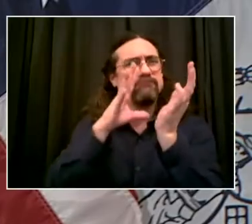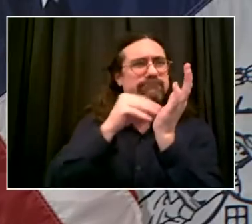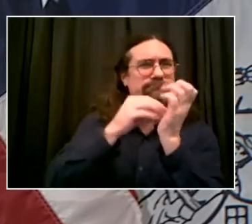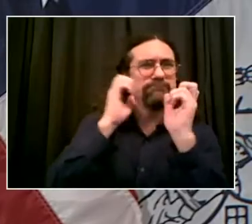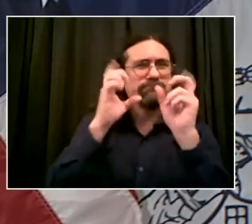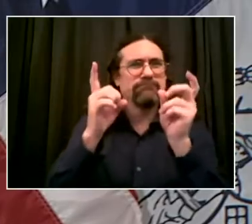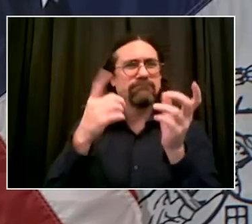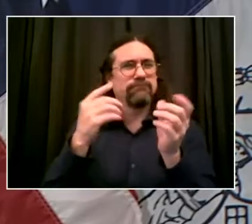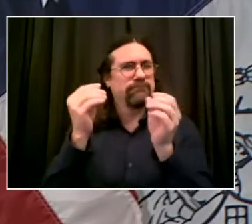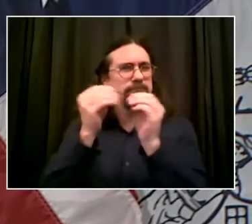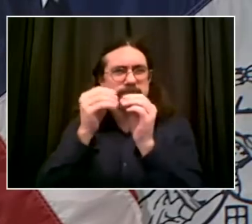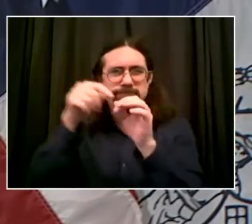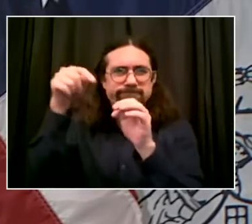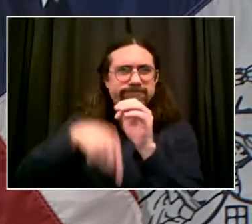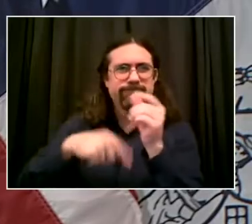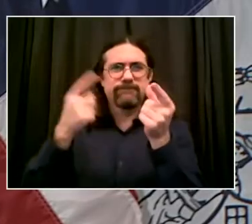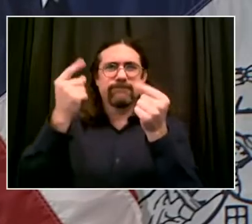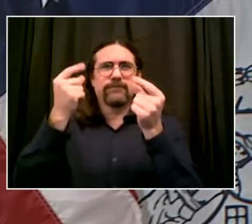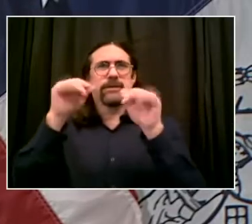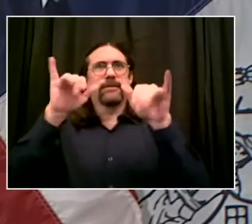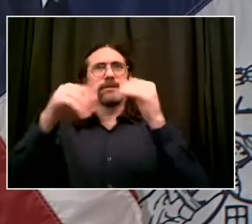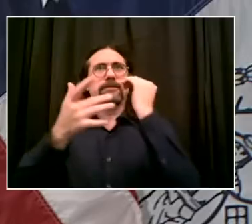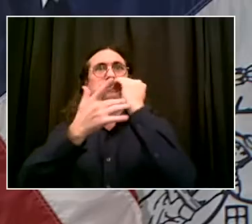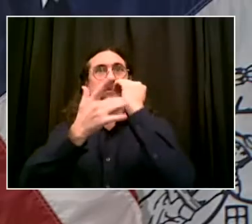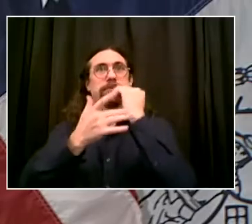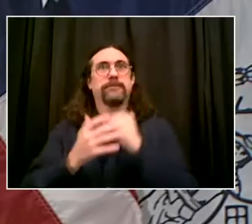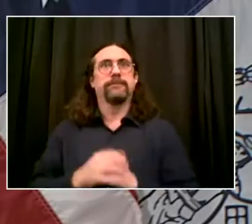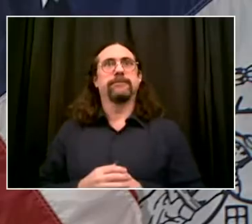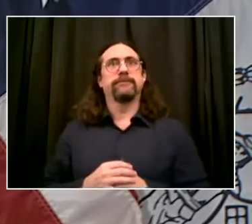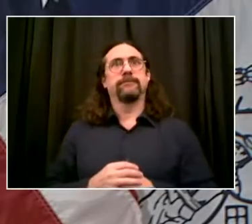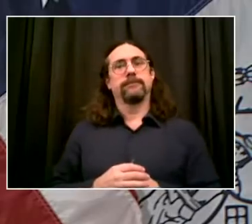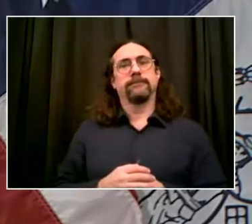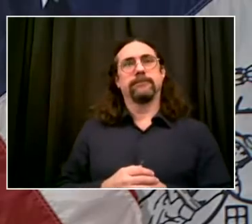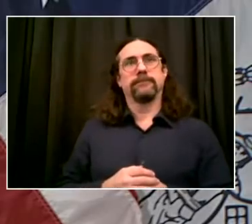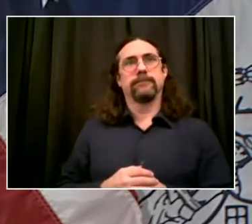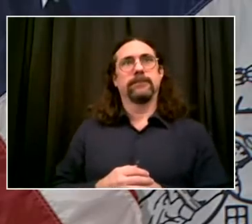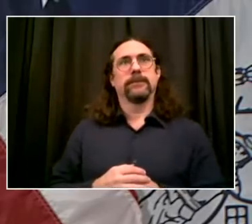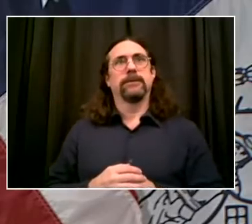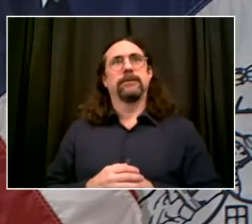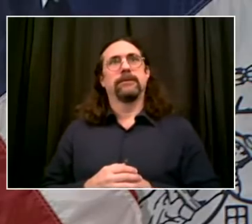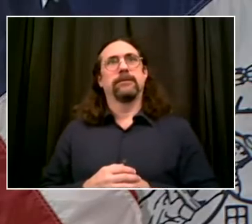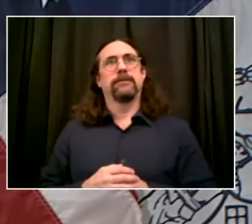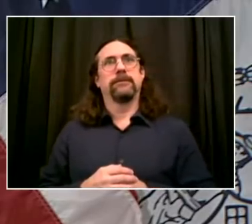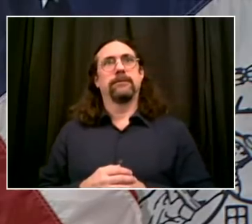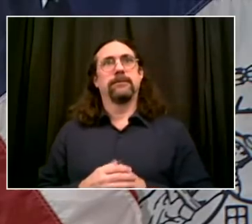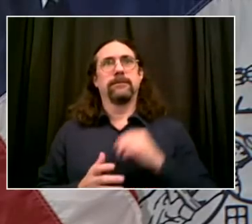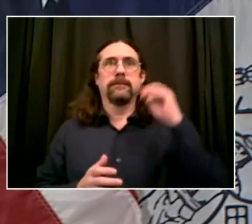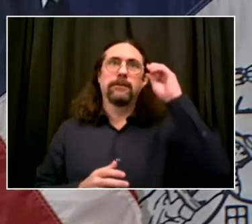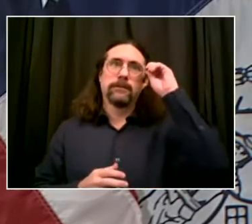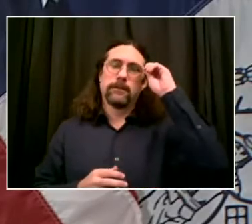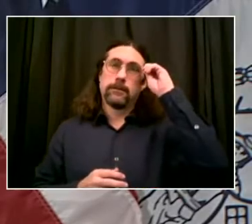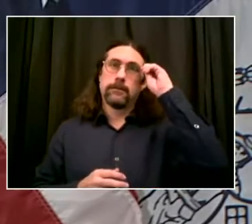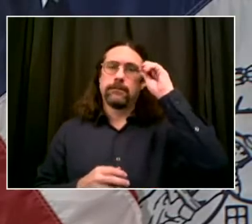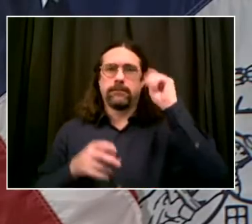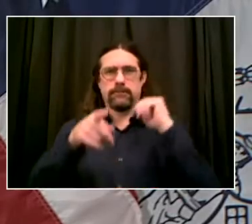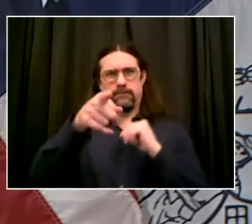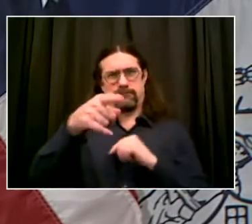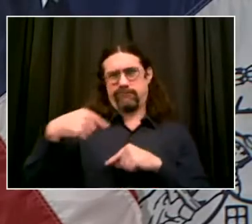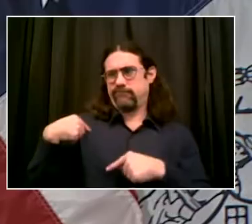CURRICULUM YOUR MENTIONING BECAUSE WE HAVE HEARD YOU SAY SO MANY TIMES ATHT T EMROOTE LLEARNNING REALLY CAN DO